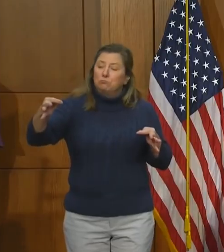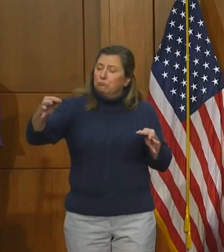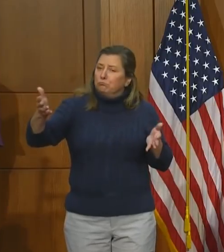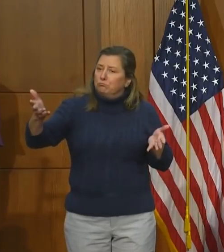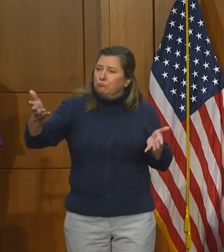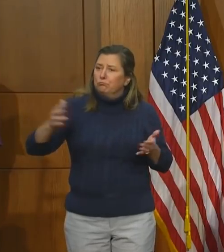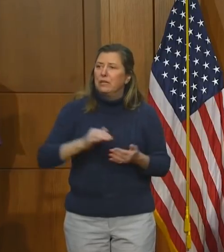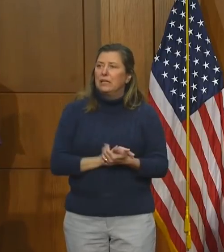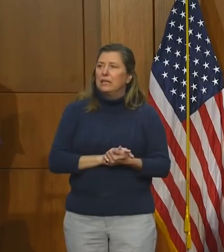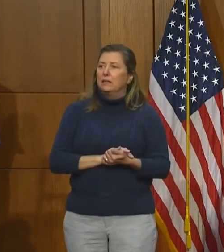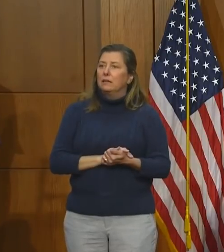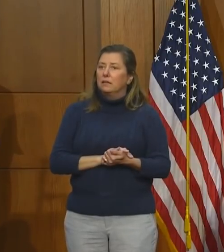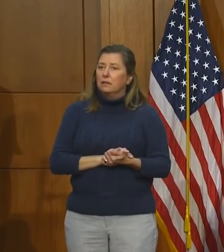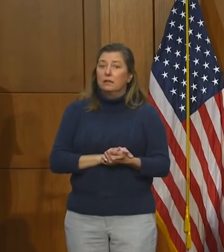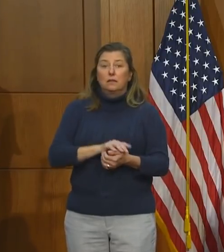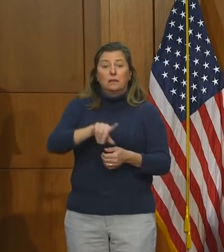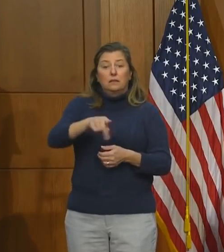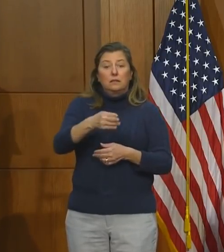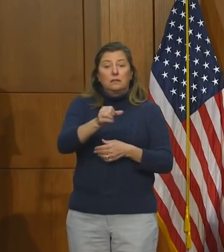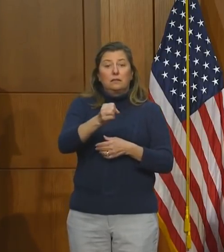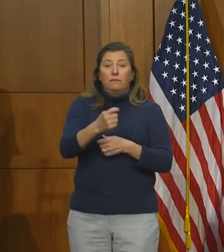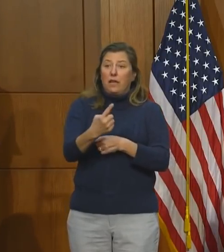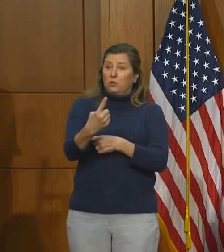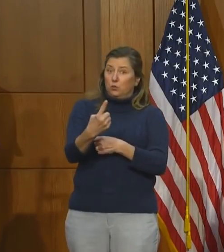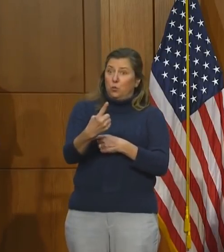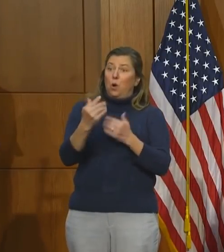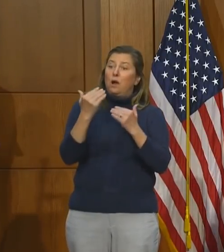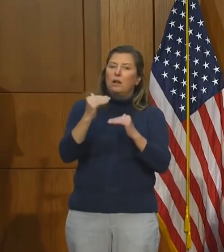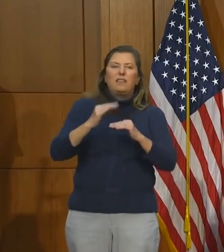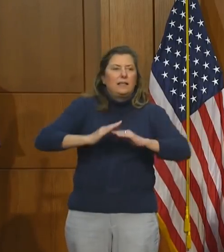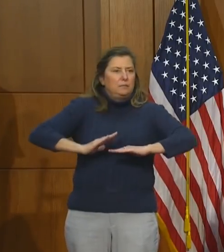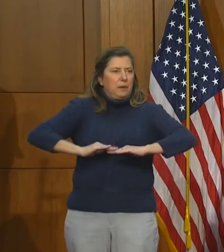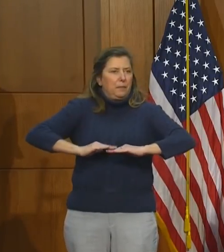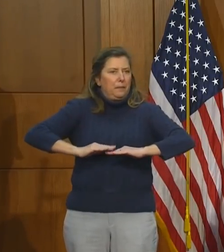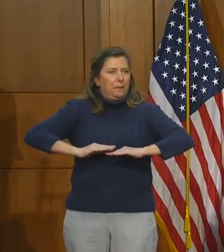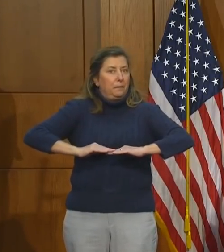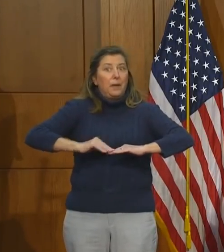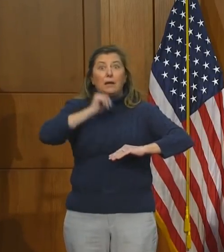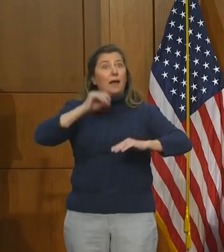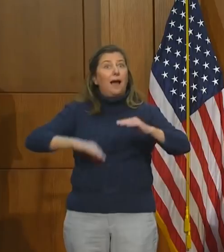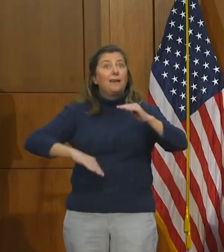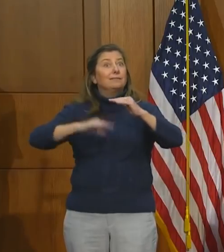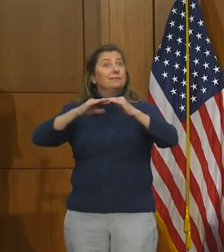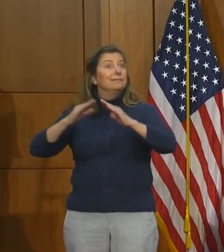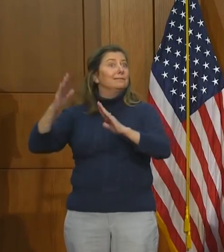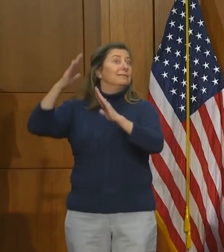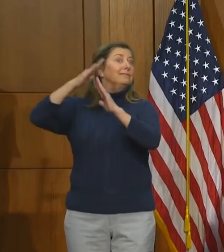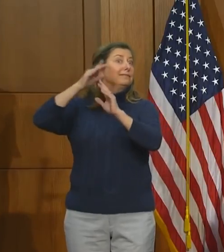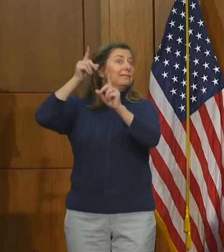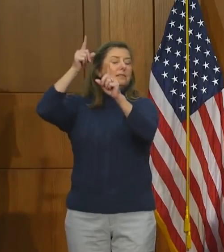MAY NOT FEEL THEIR COMMUNITIES ARE READY TO GO TO PHASE ONE JUST YET. I HAVE SAID THAT